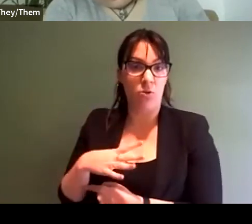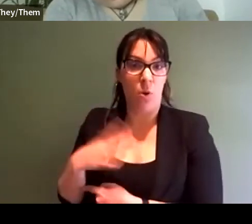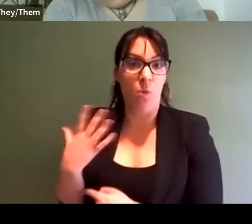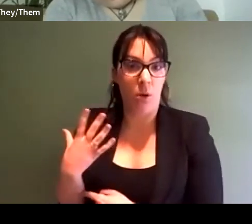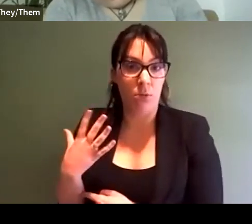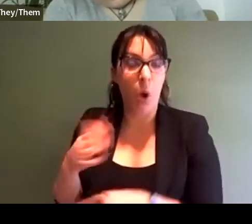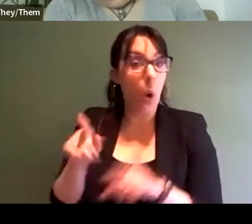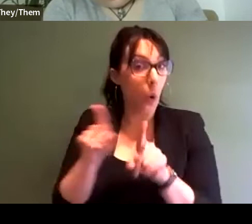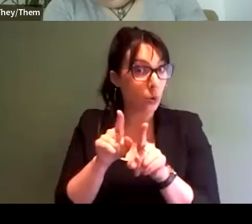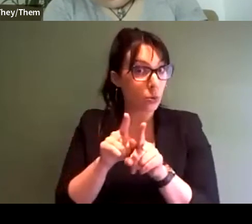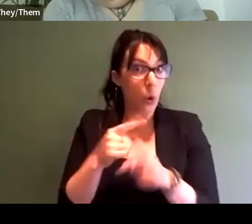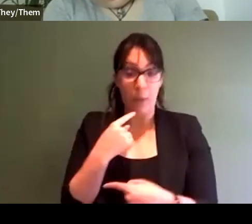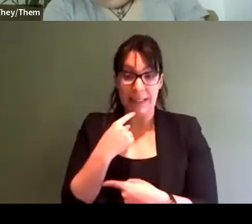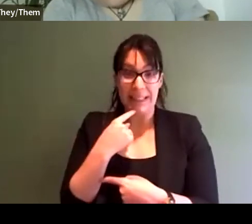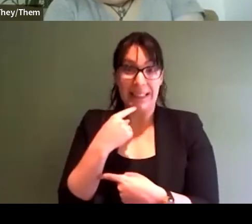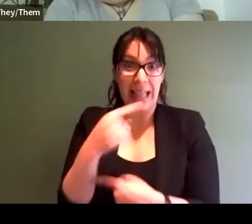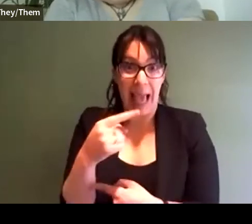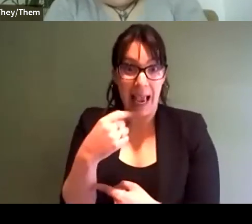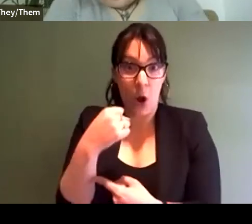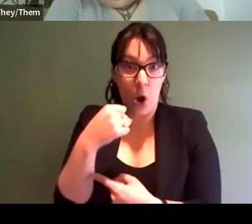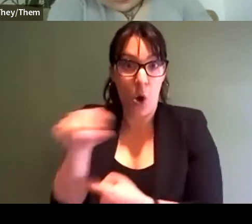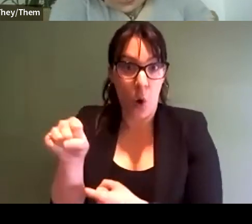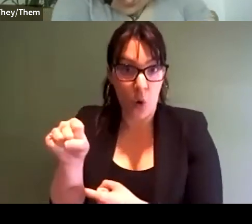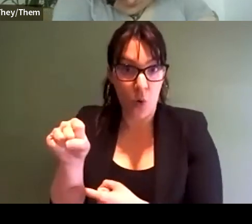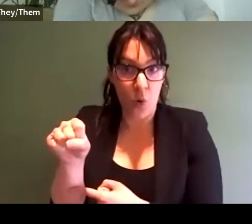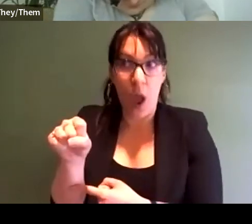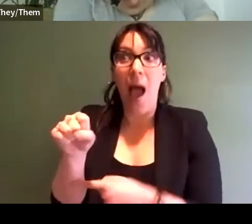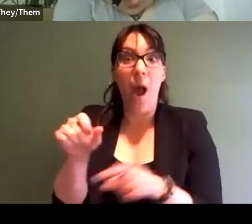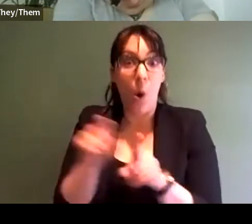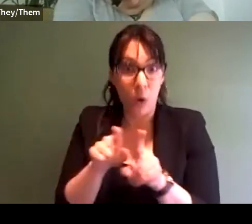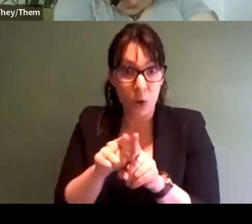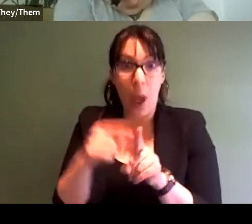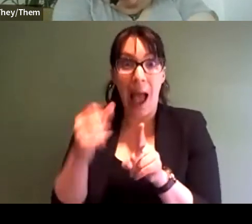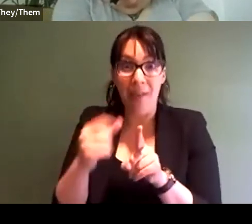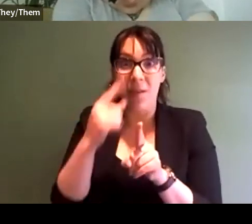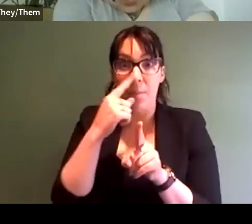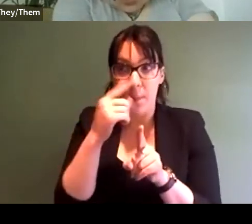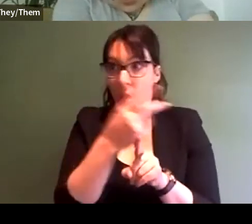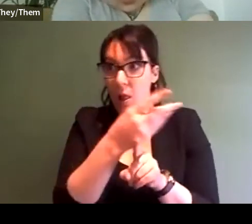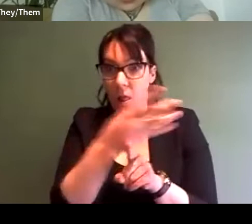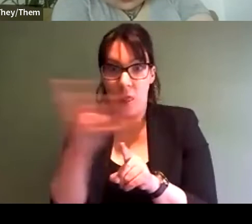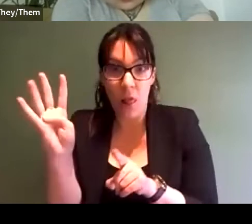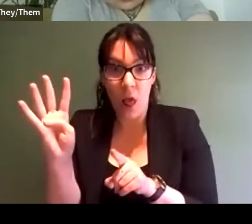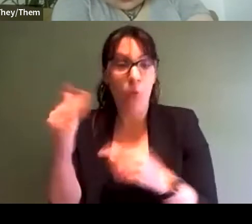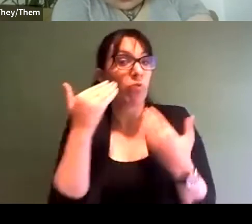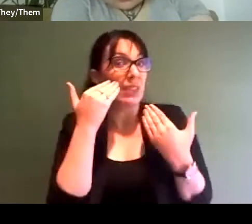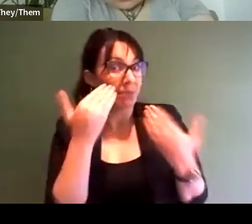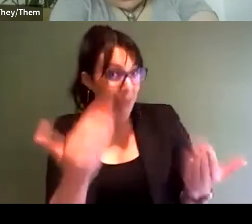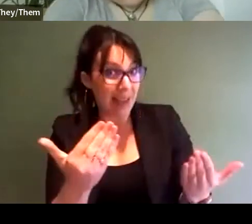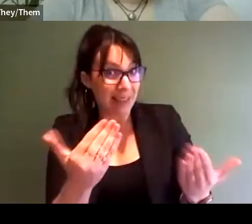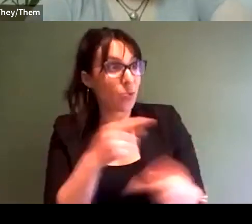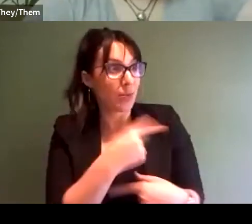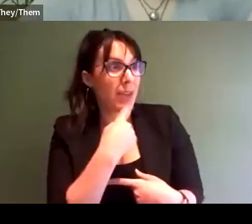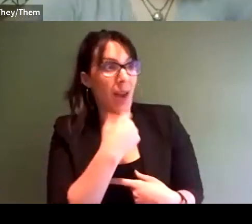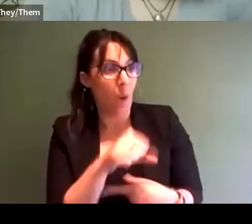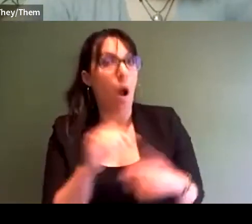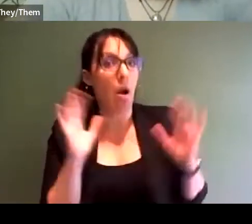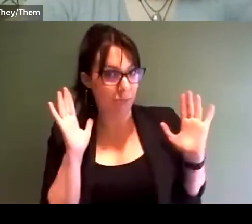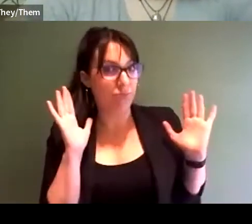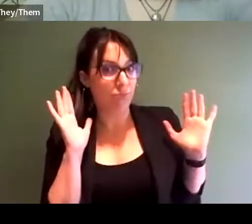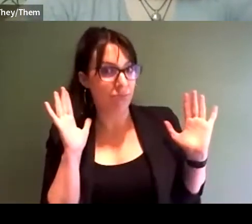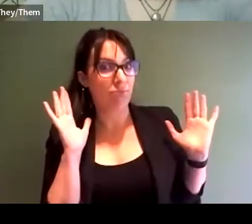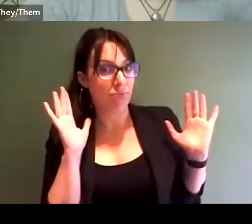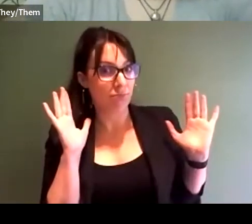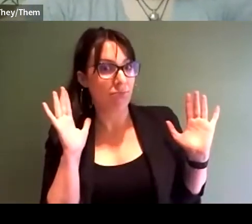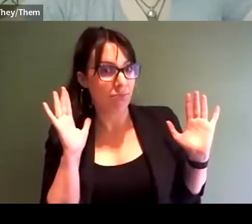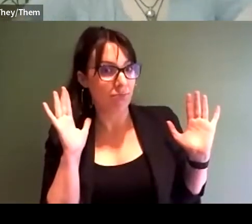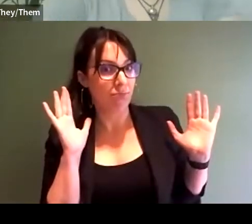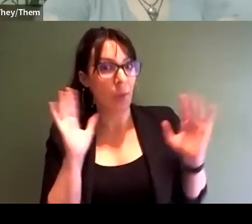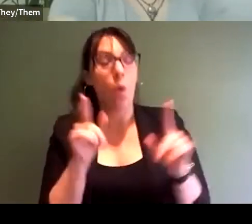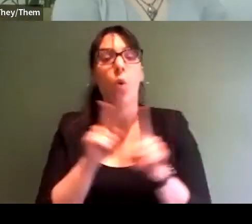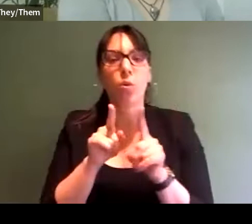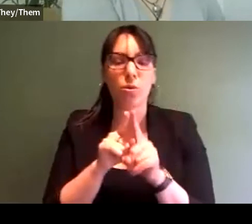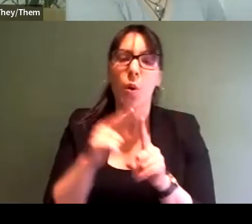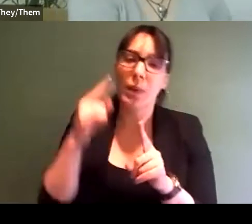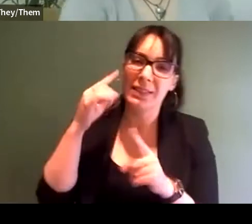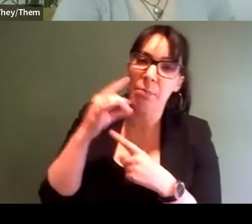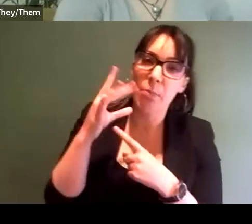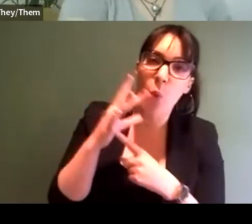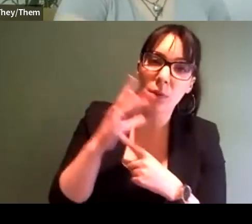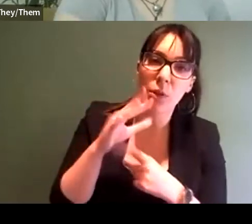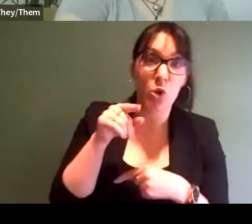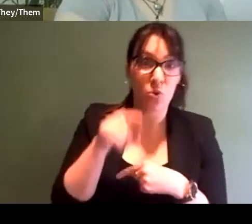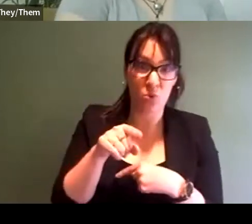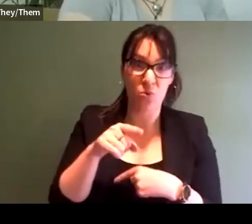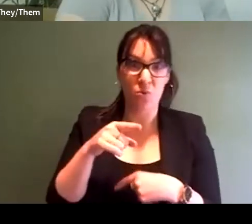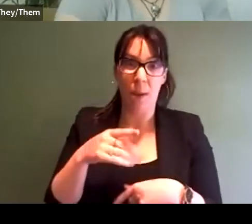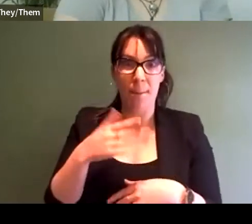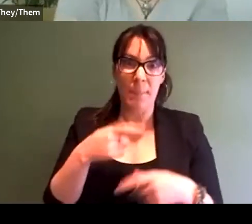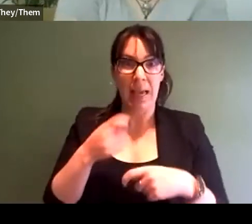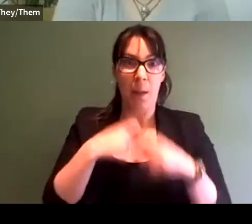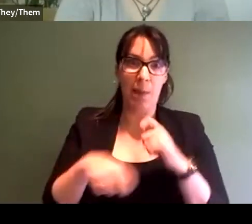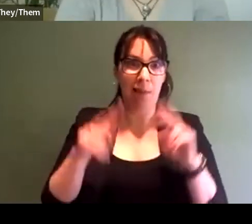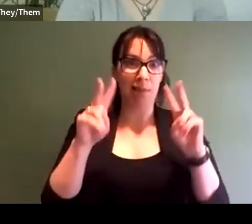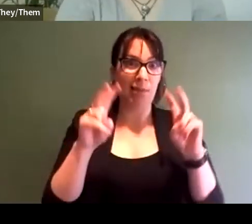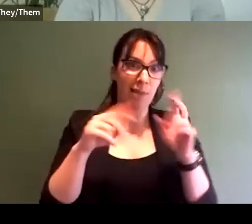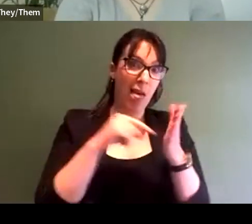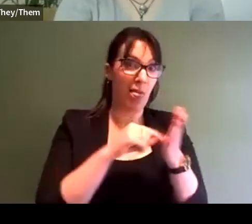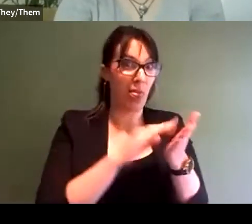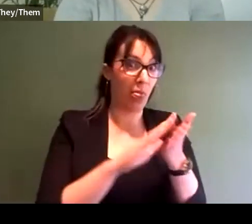to and respected, which I guess also feeds into what the others are saying about your being that parent, and sort of explaining at the get go start of the year that you know if my child is saying no, they're expressing a boundary and it's important to